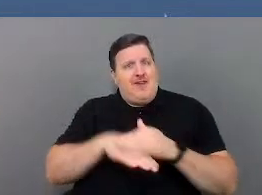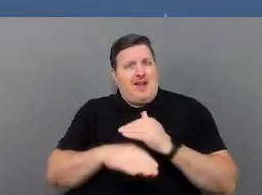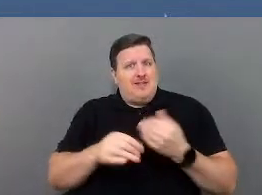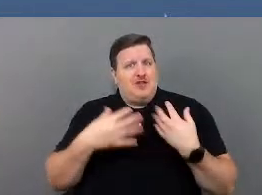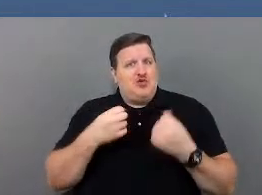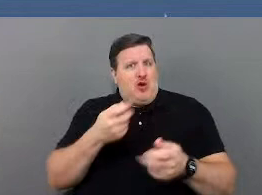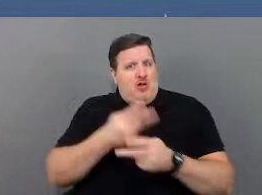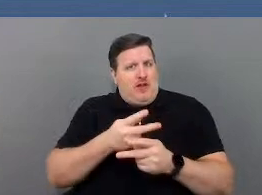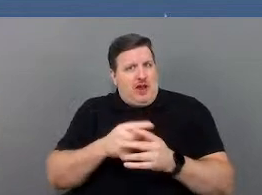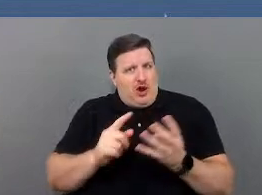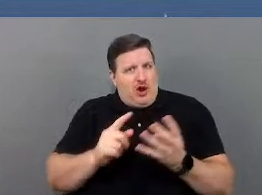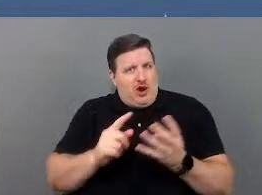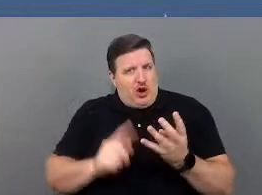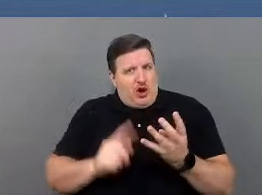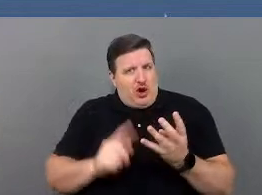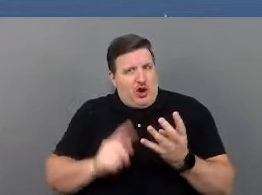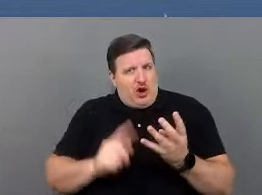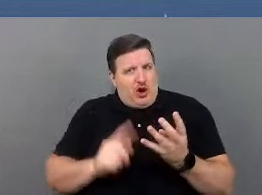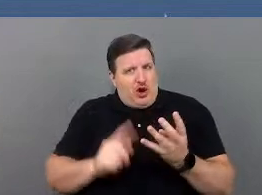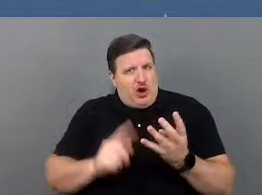I URGE YOU TO TAKE THAT MONEY, $27 MILLION, PUT IT IN